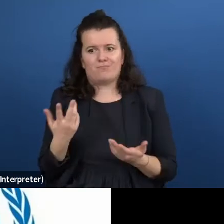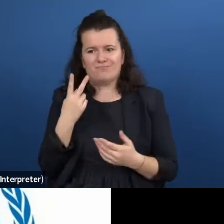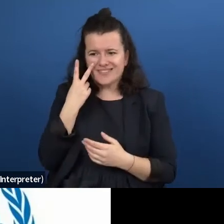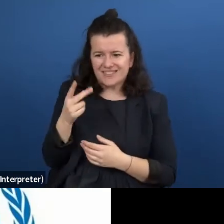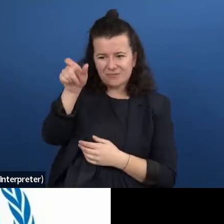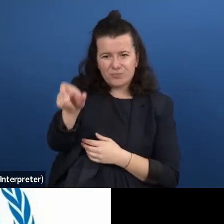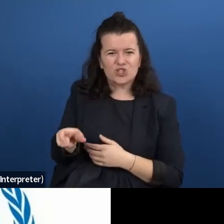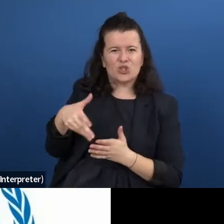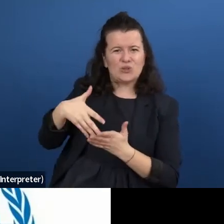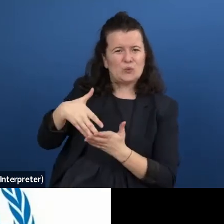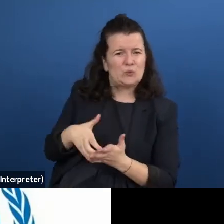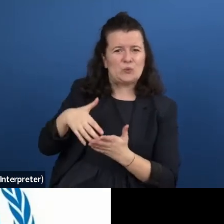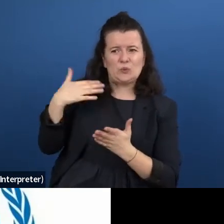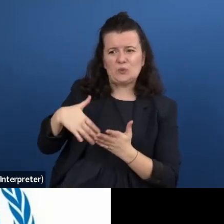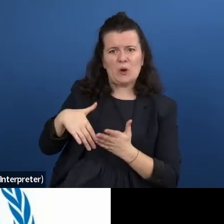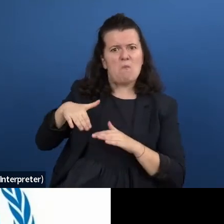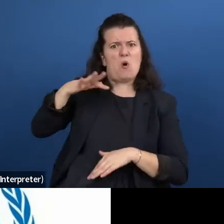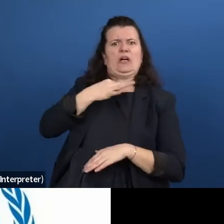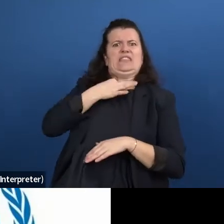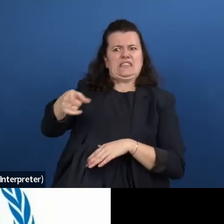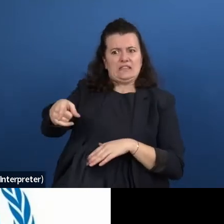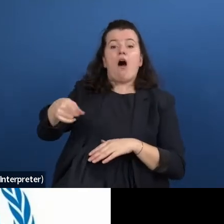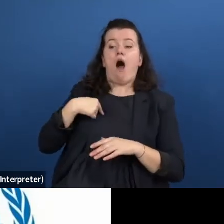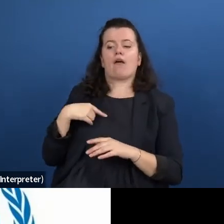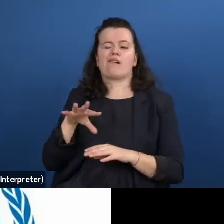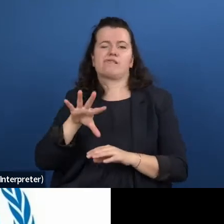And recital 20 talks about the importance of insuring